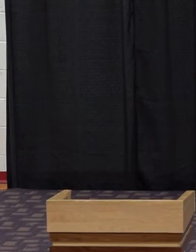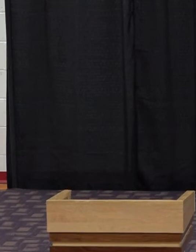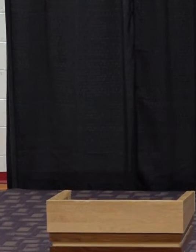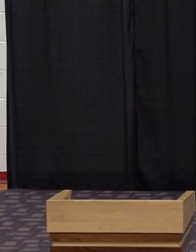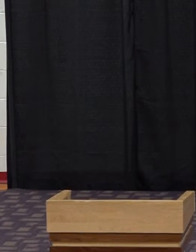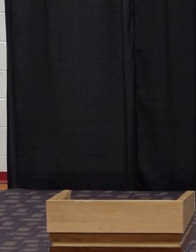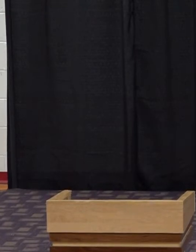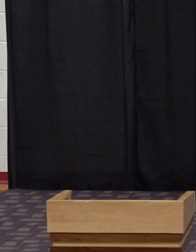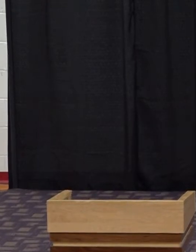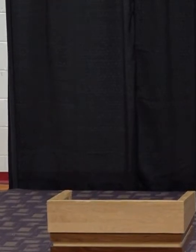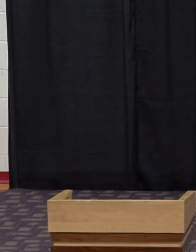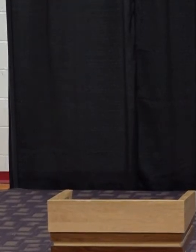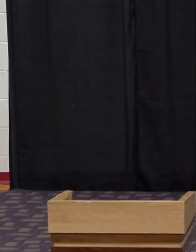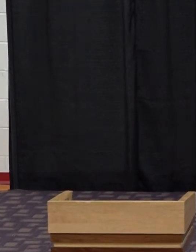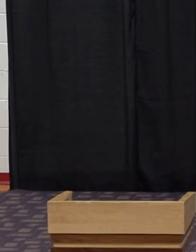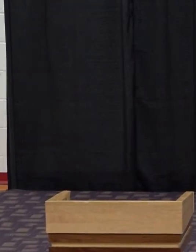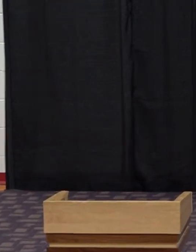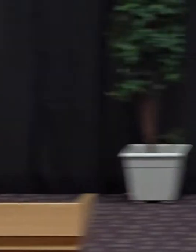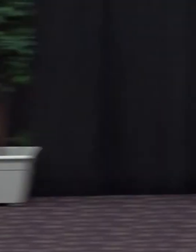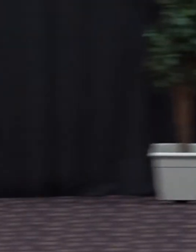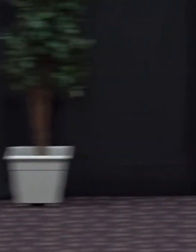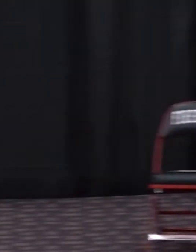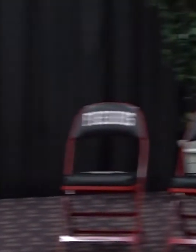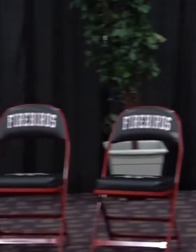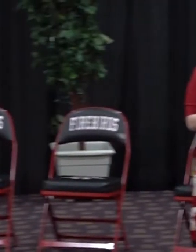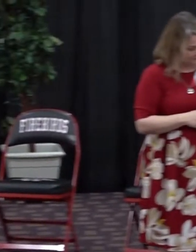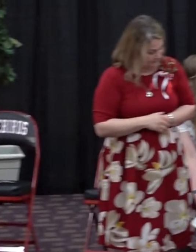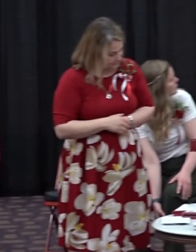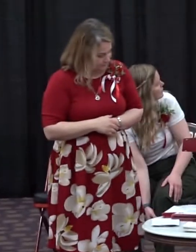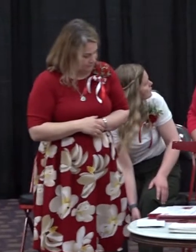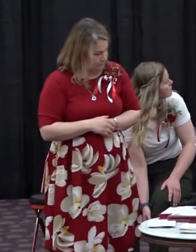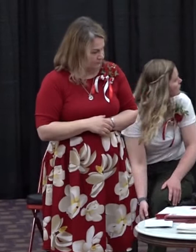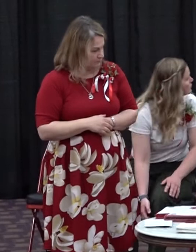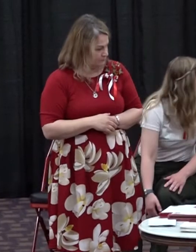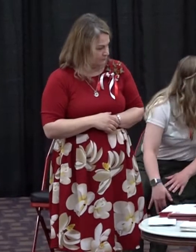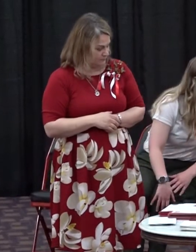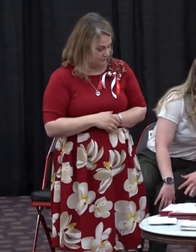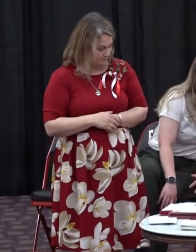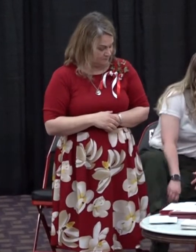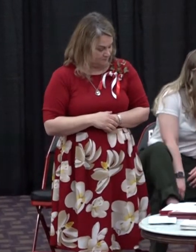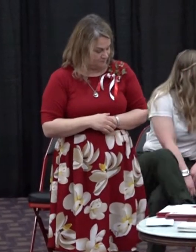The first student is Jaden Chapman. Unfortunately, he is not here.